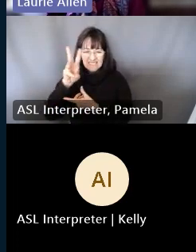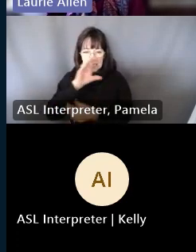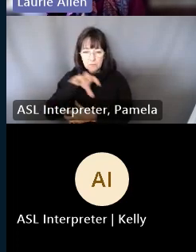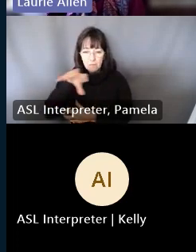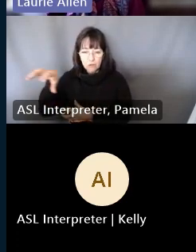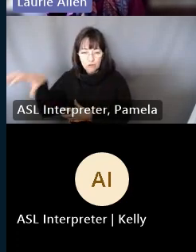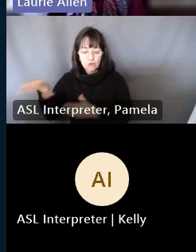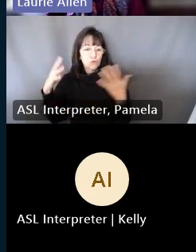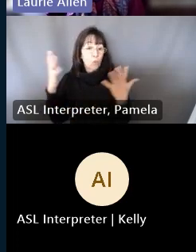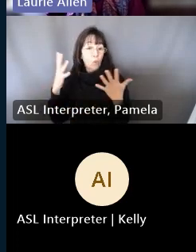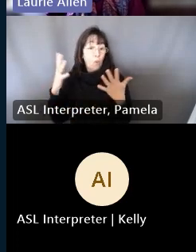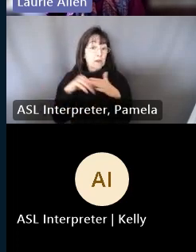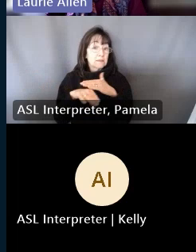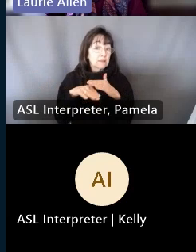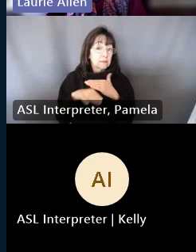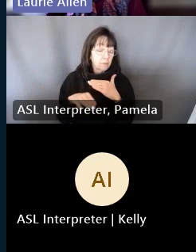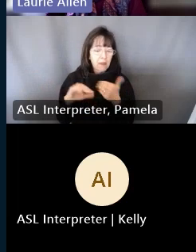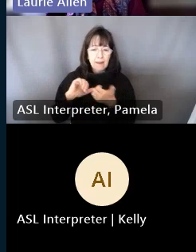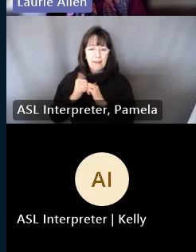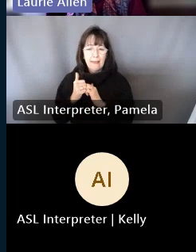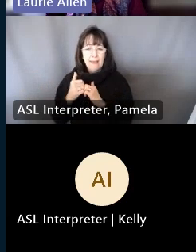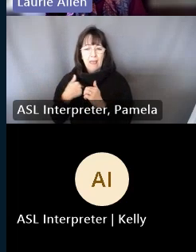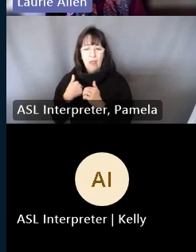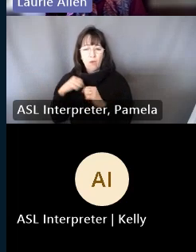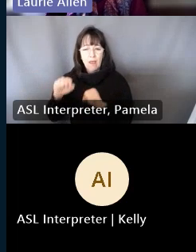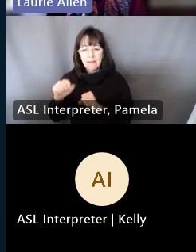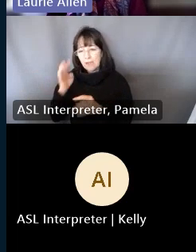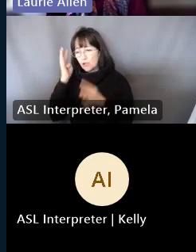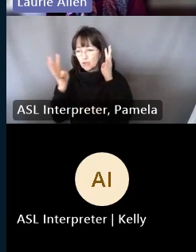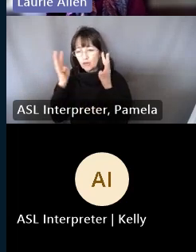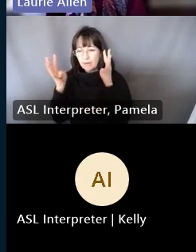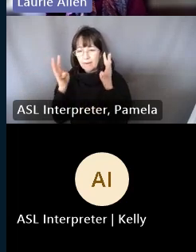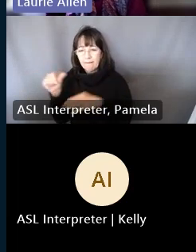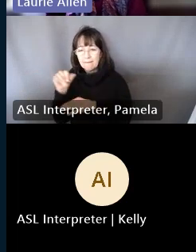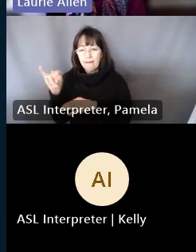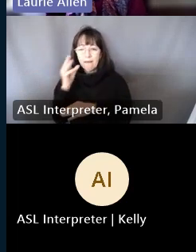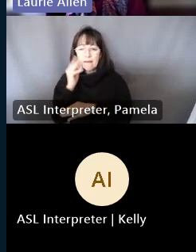all the way through to how do I create accessible AI experiences. It's a free training.